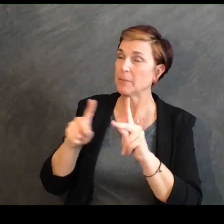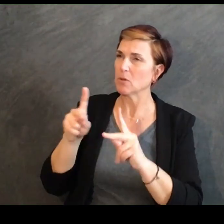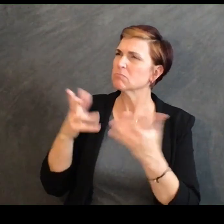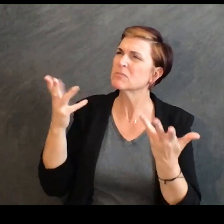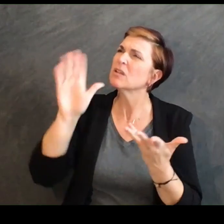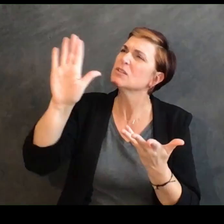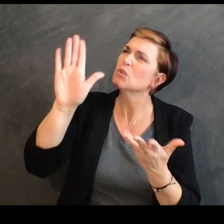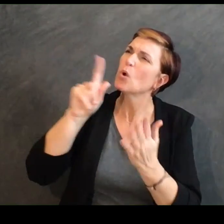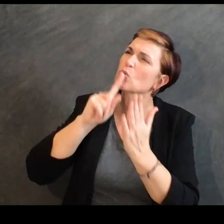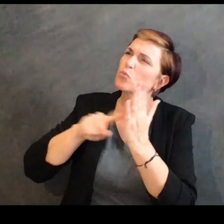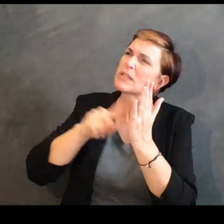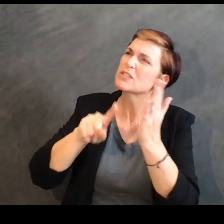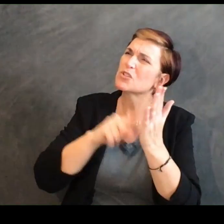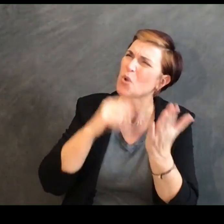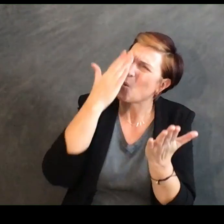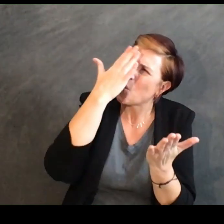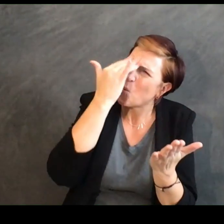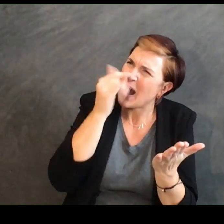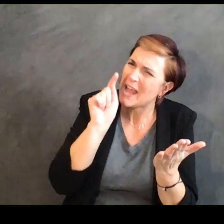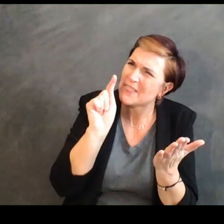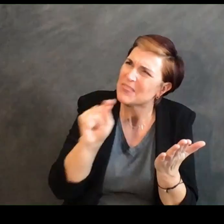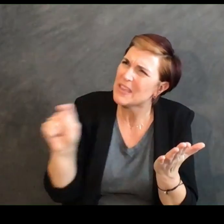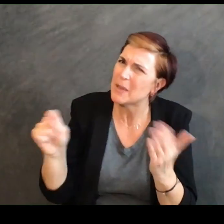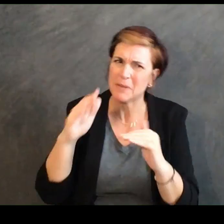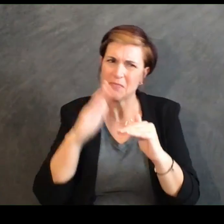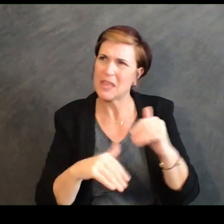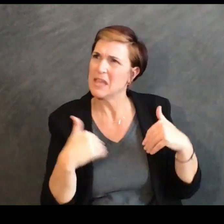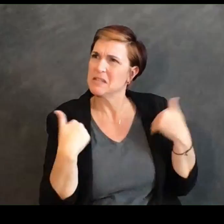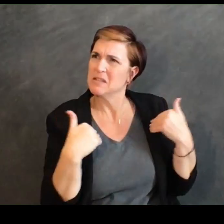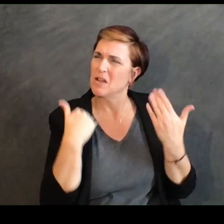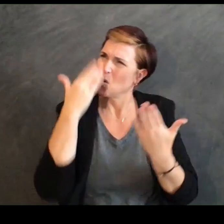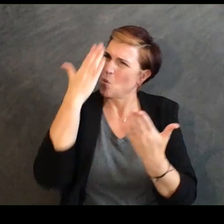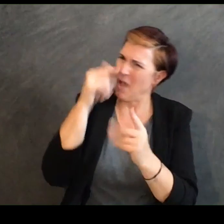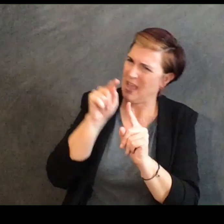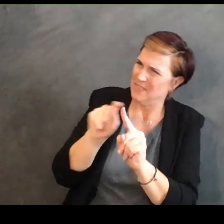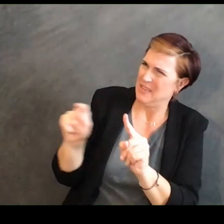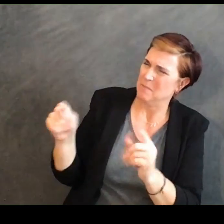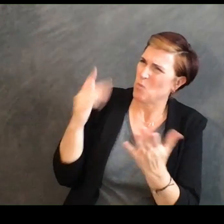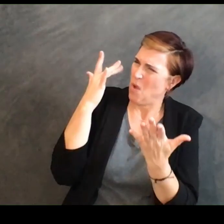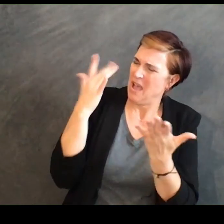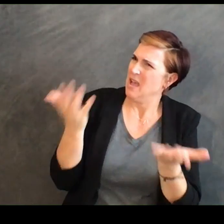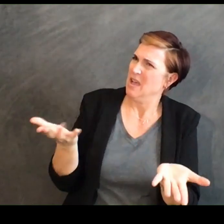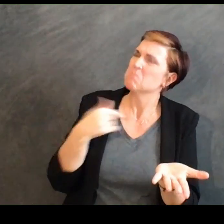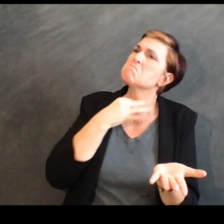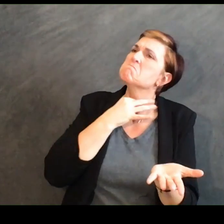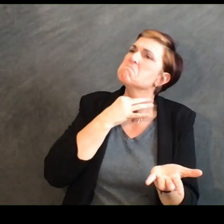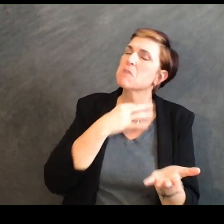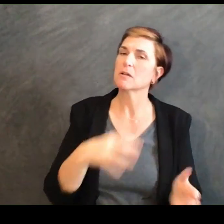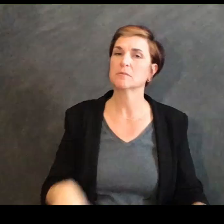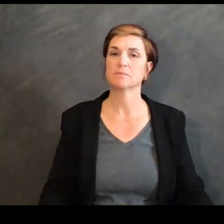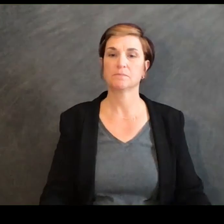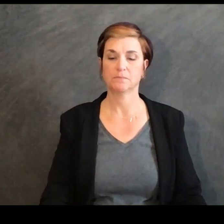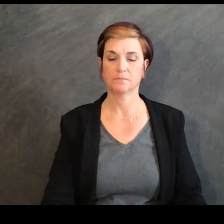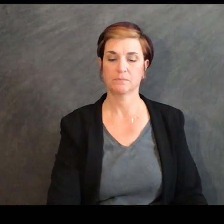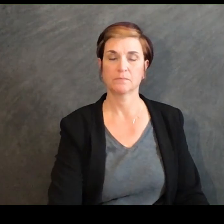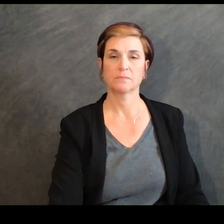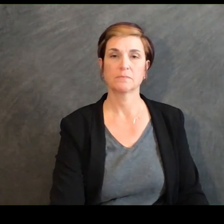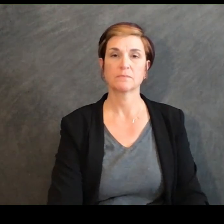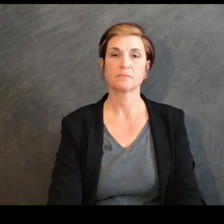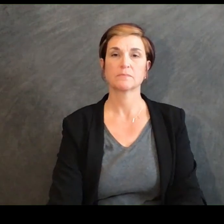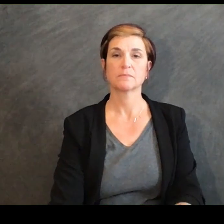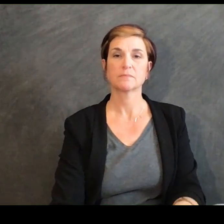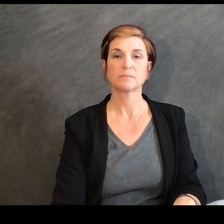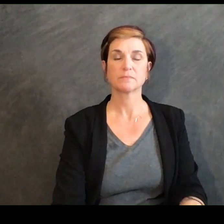senior citizens more than others so I I don't mean to to diminish your your